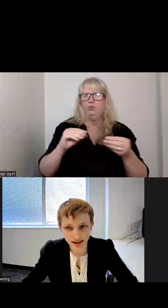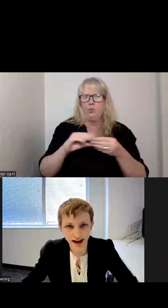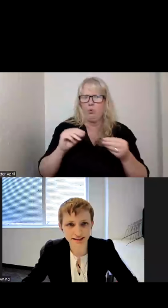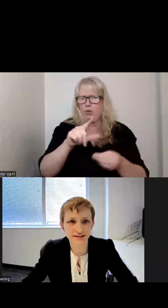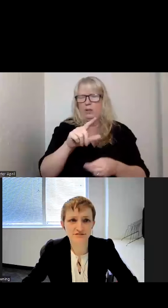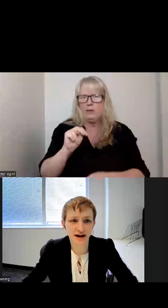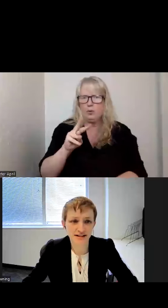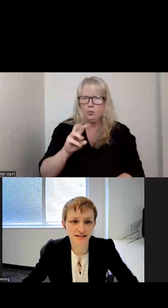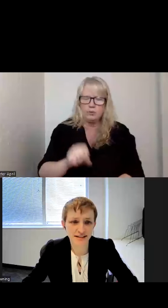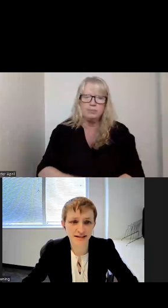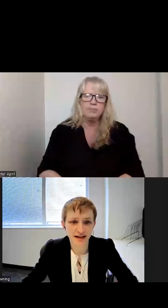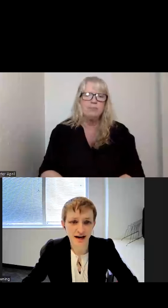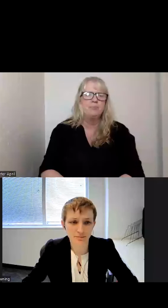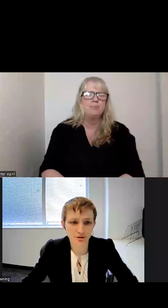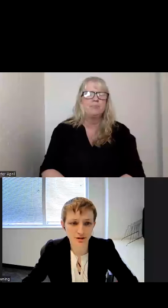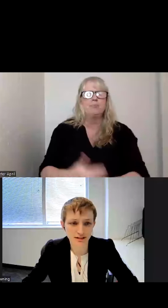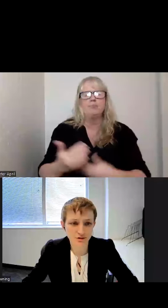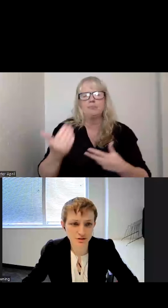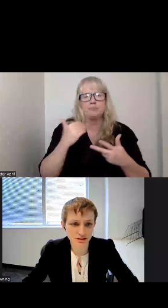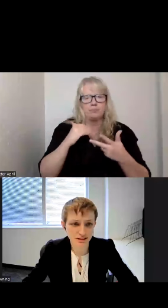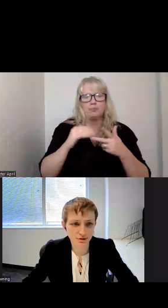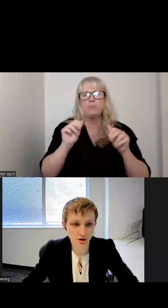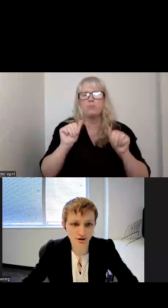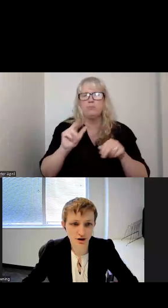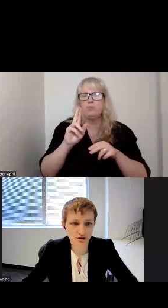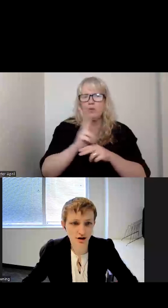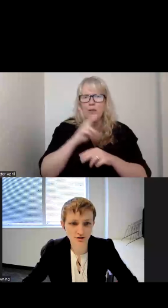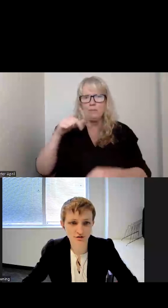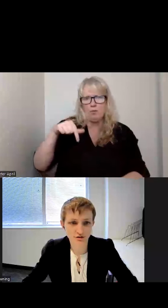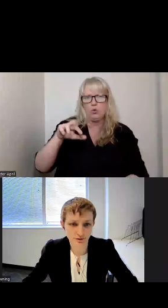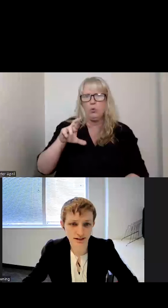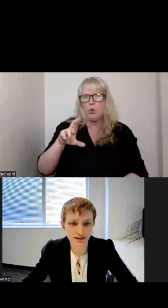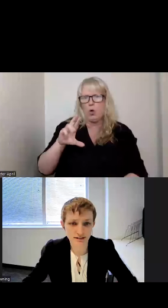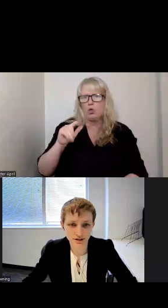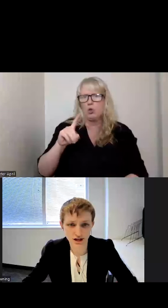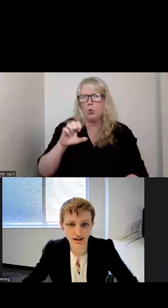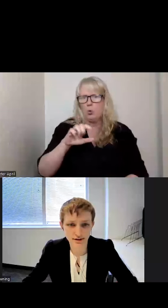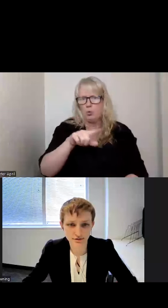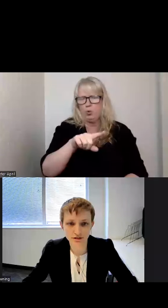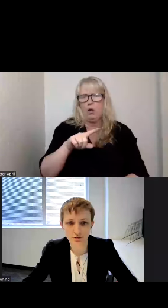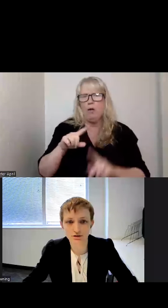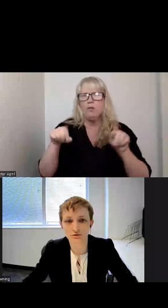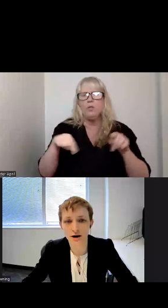AND FINALLY, YOU CAN USE THIS QR CODE TO CHECK OUT A RESOURCE